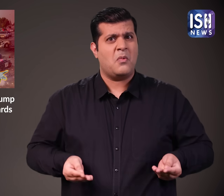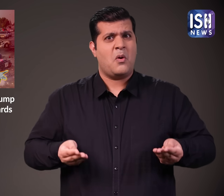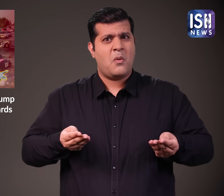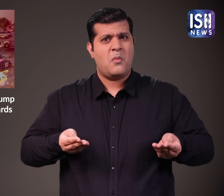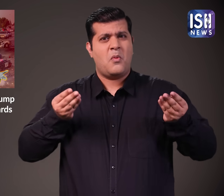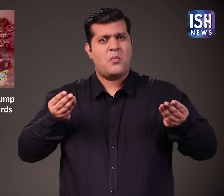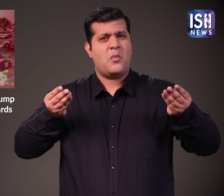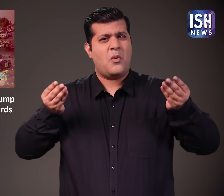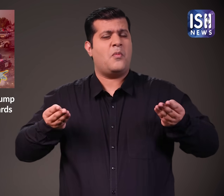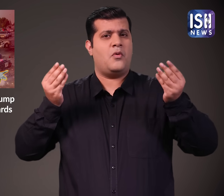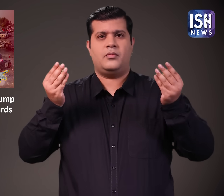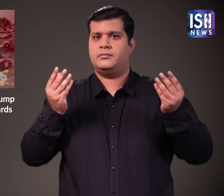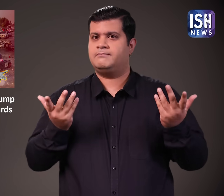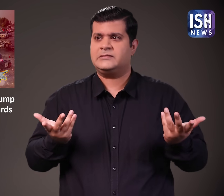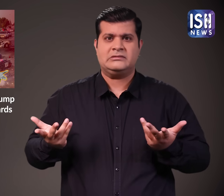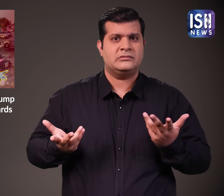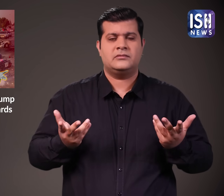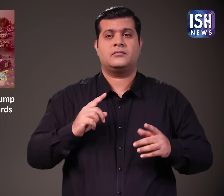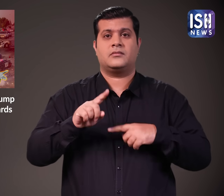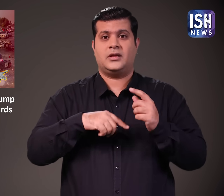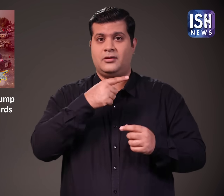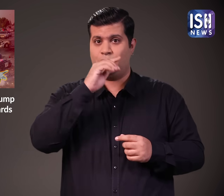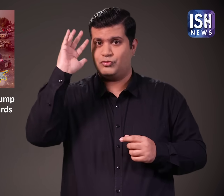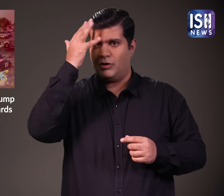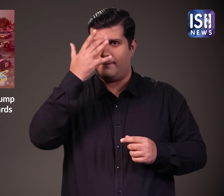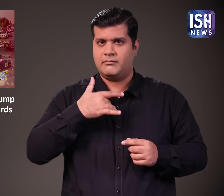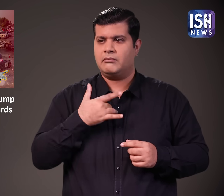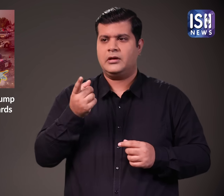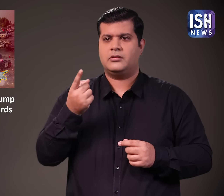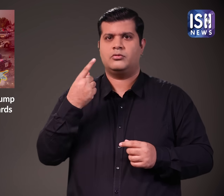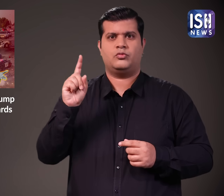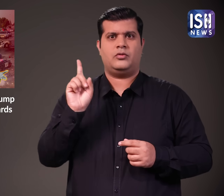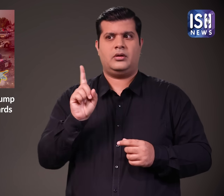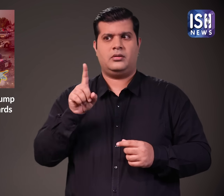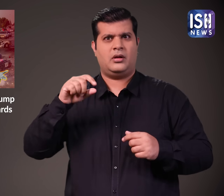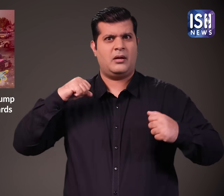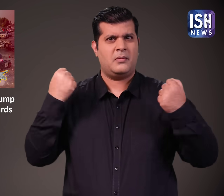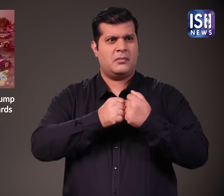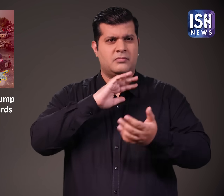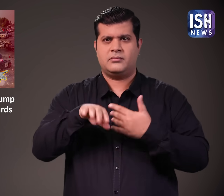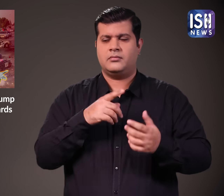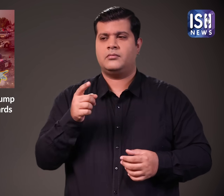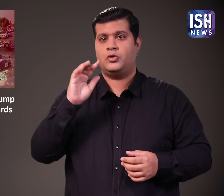The situation aggravated further with chaos uprising. President Trump openly condemned these clashes.